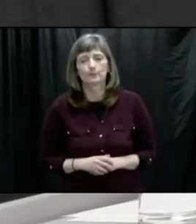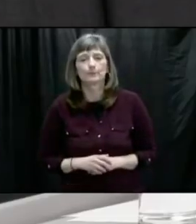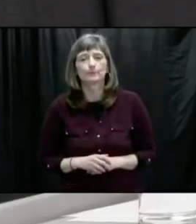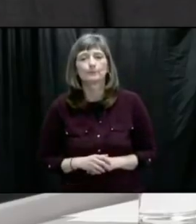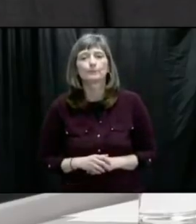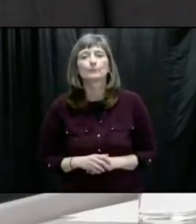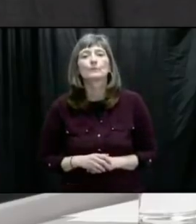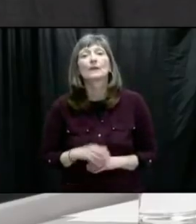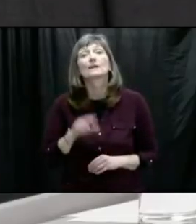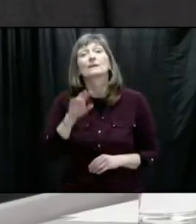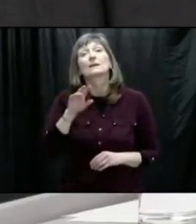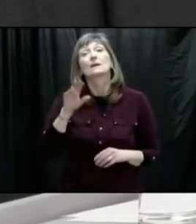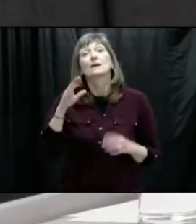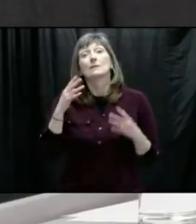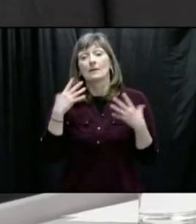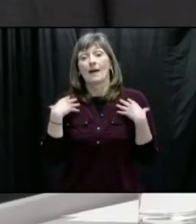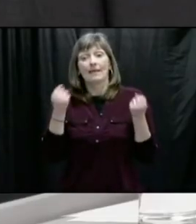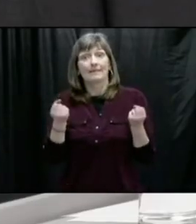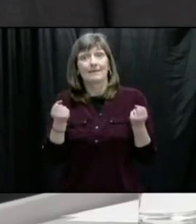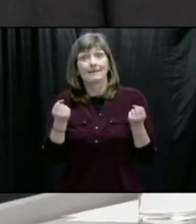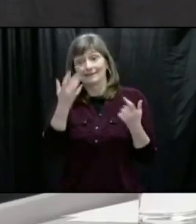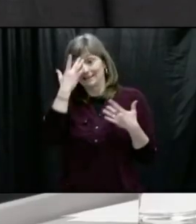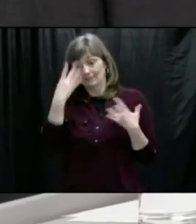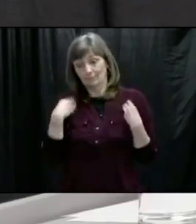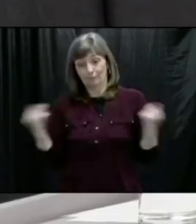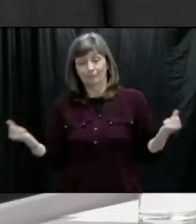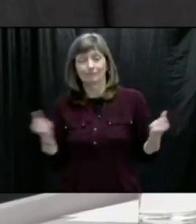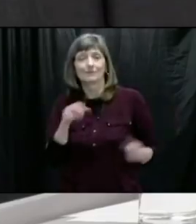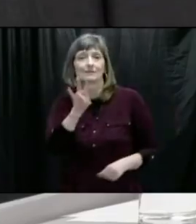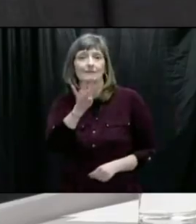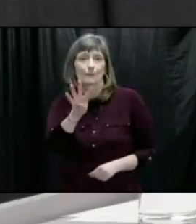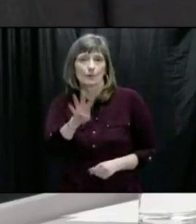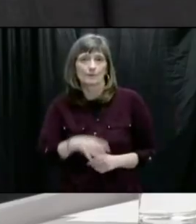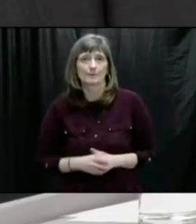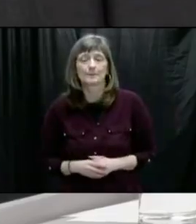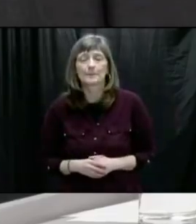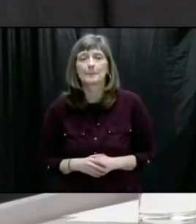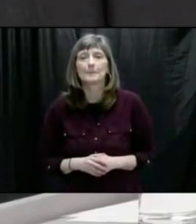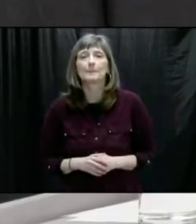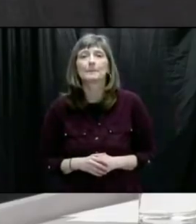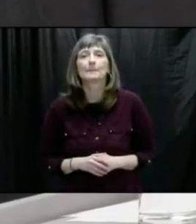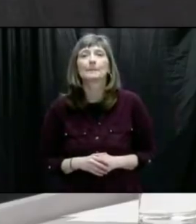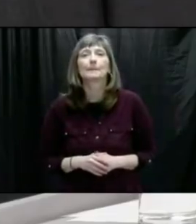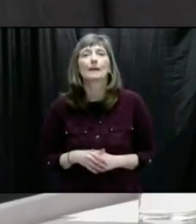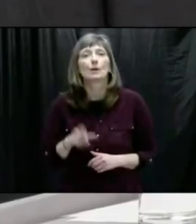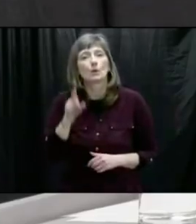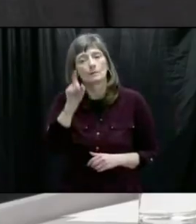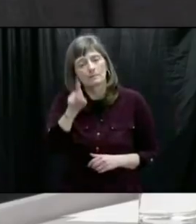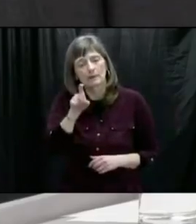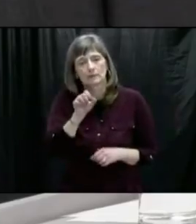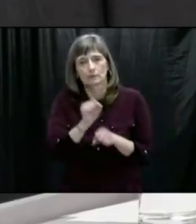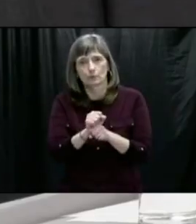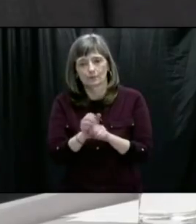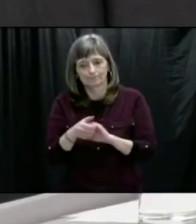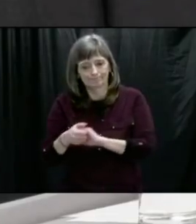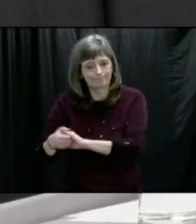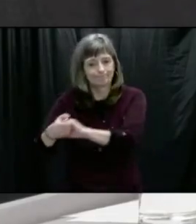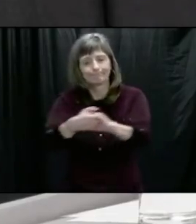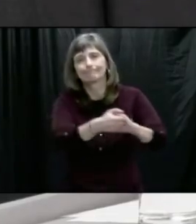ARE IN INTENSIVE CARE. 74 PEOPLE HAVE NOW RECOVERED.